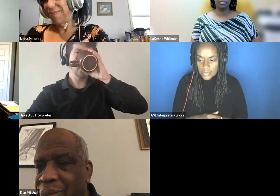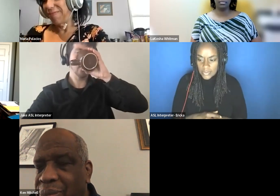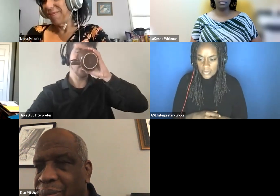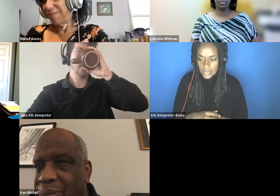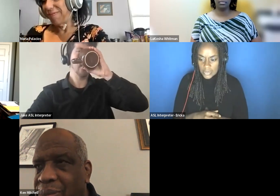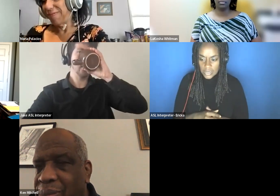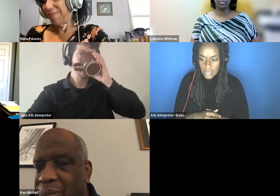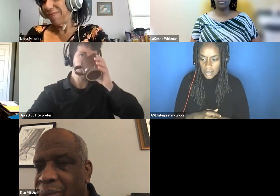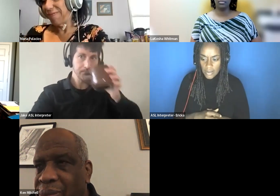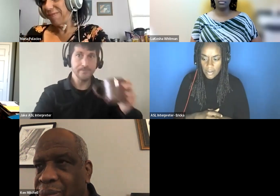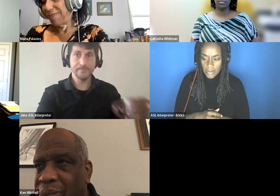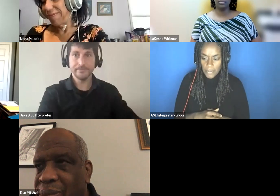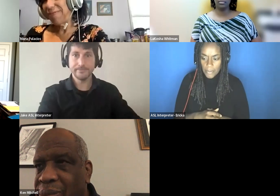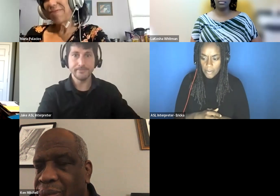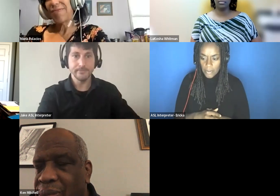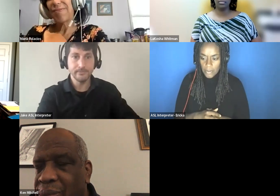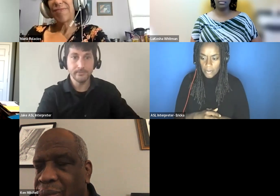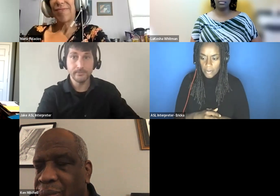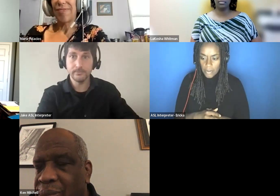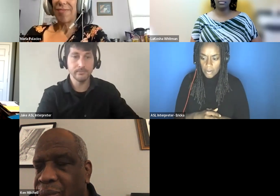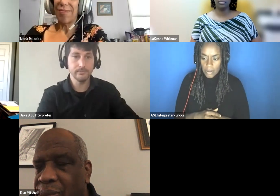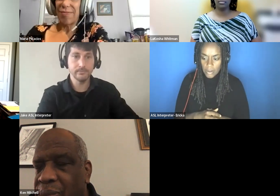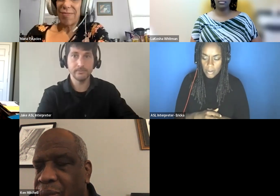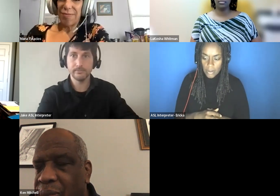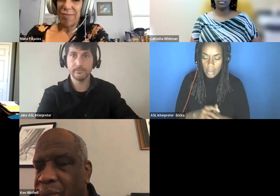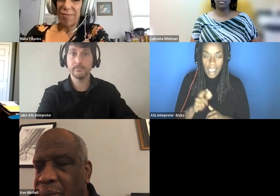I will say that when we all met to kind of do a review, I didn't want that conversation to end either.